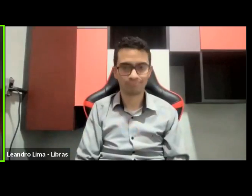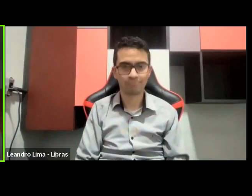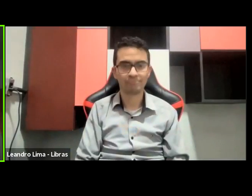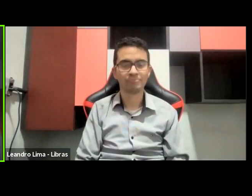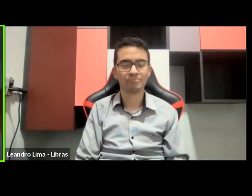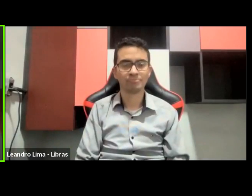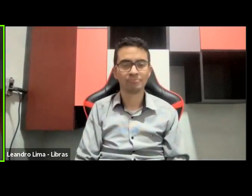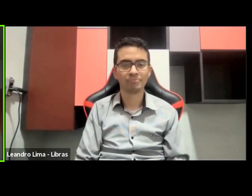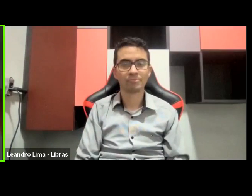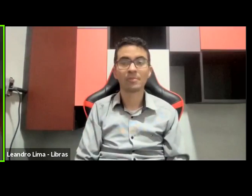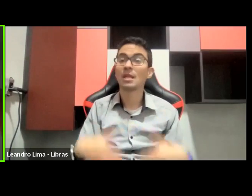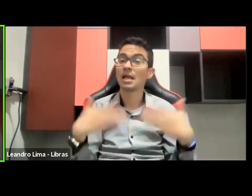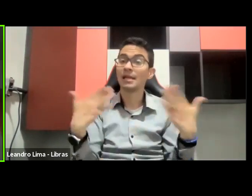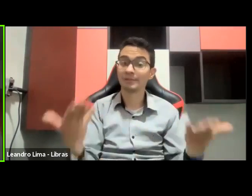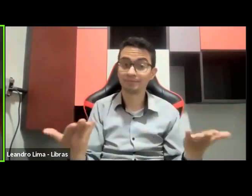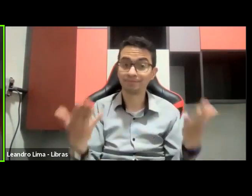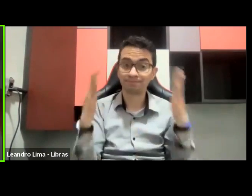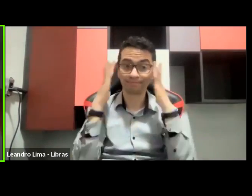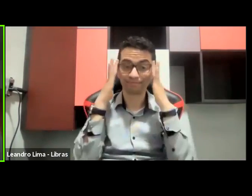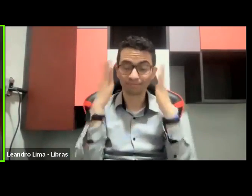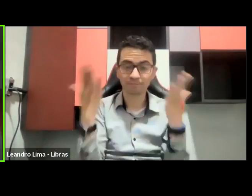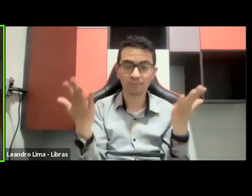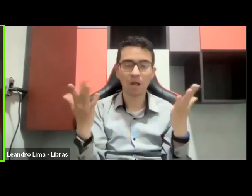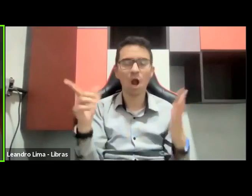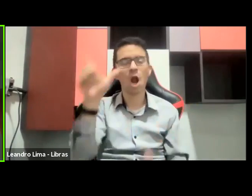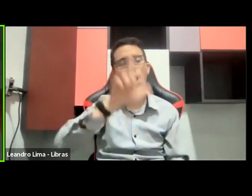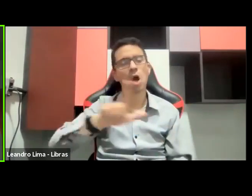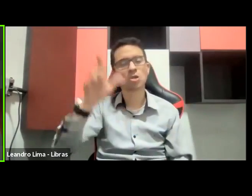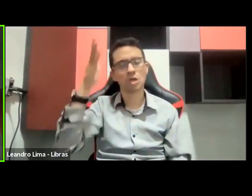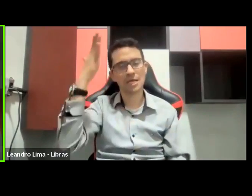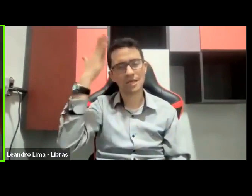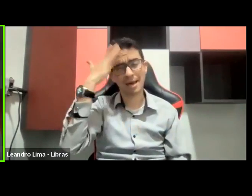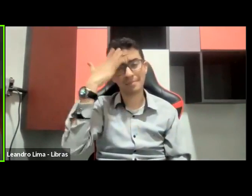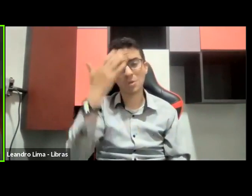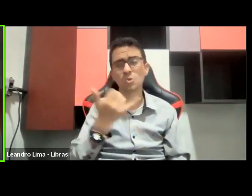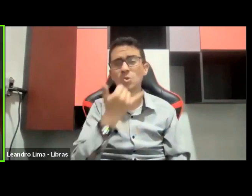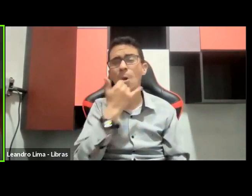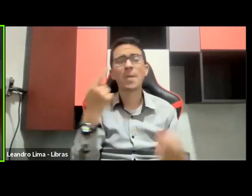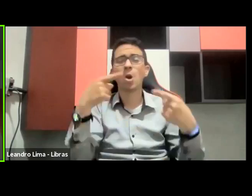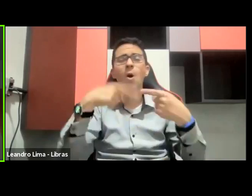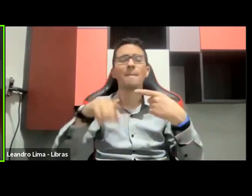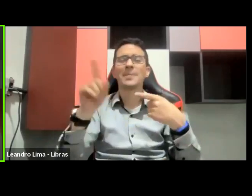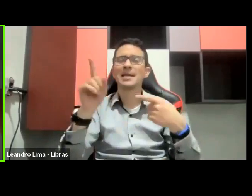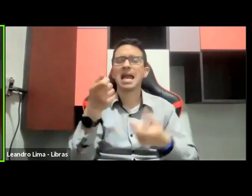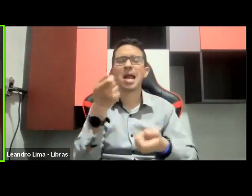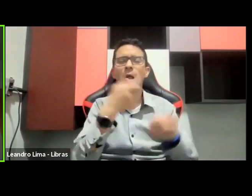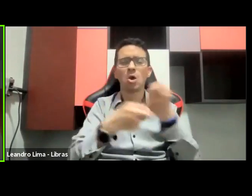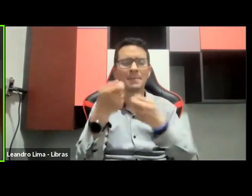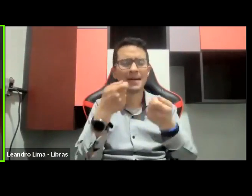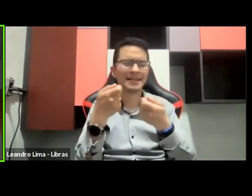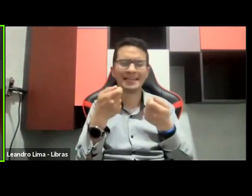And here he does nothing And here it has nothing to do. with it. or B.